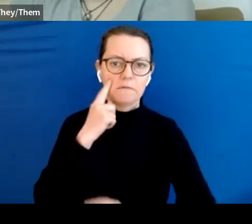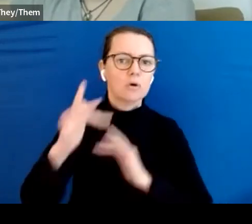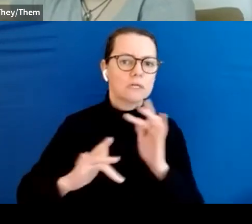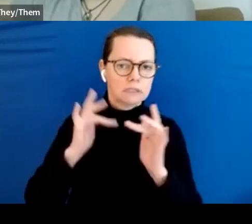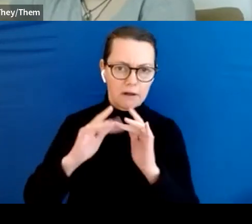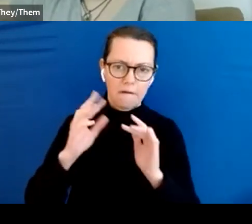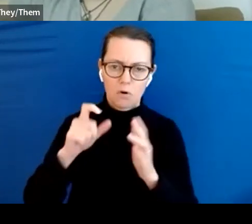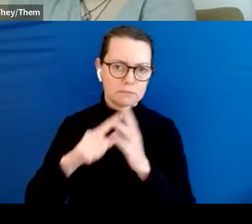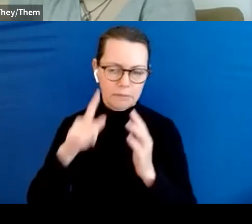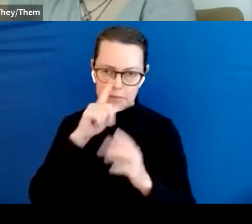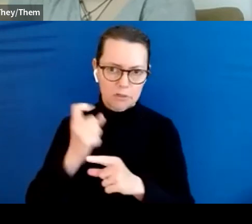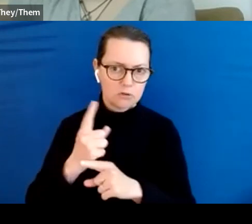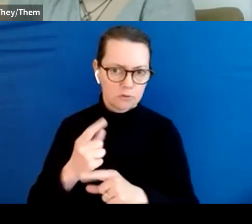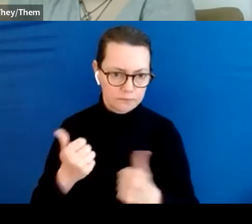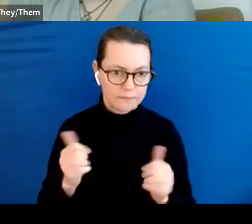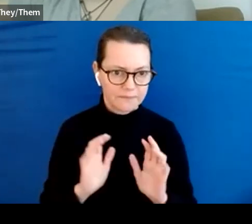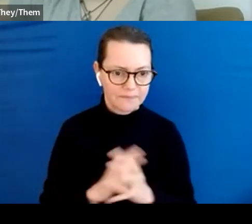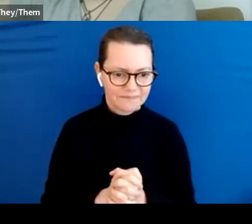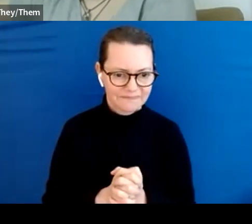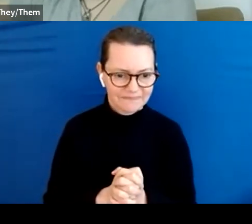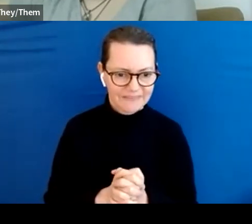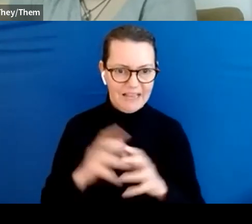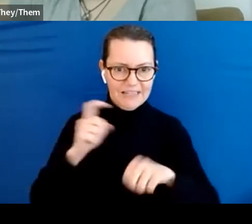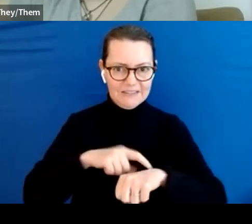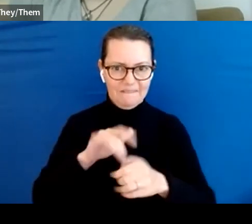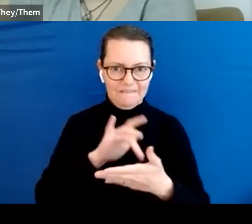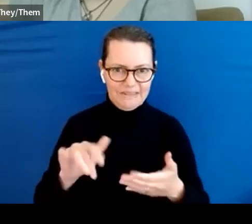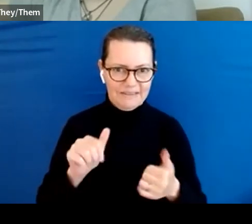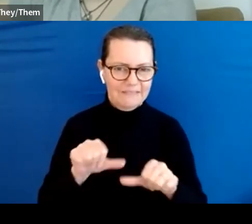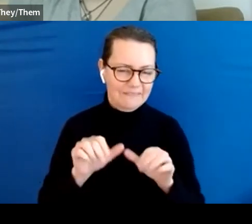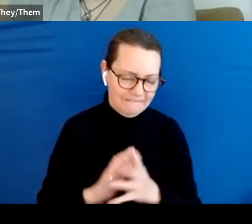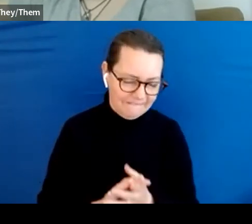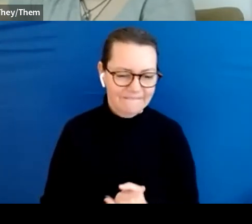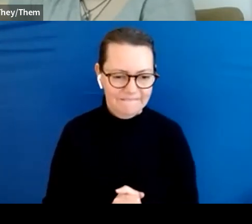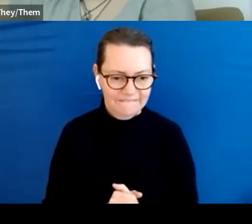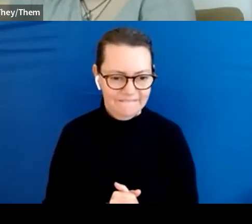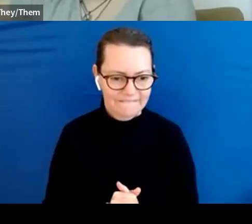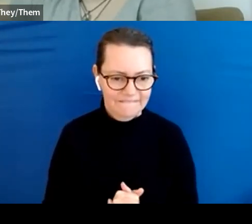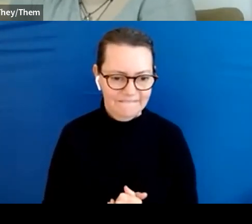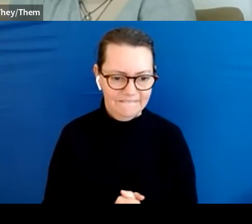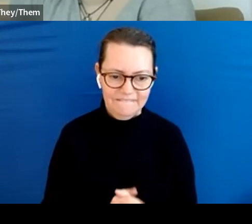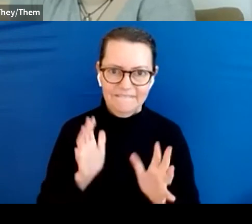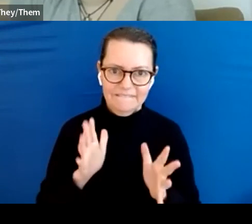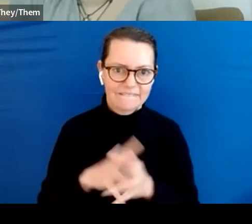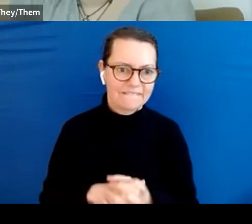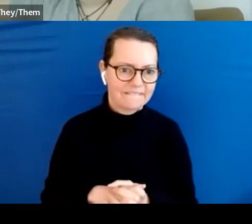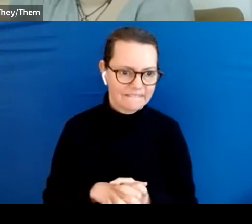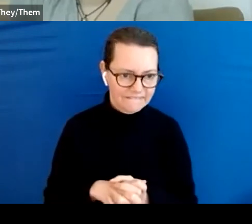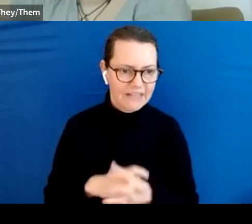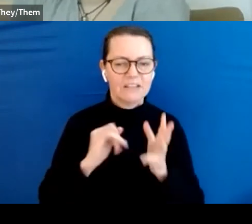teach us about the disability so, yeah, I have noticed we're out of time, kind of, but yes, that's,